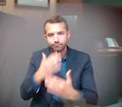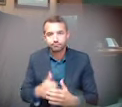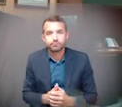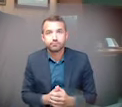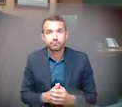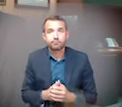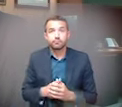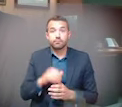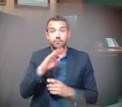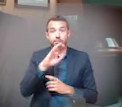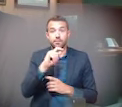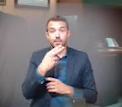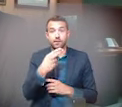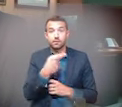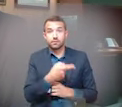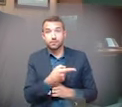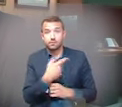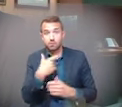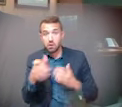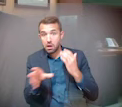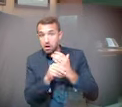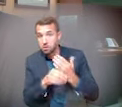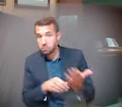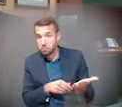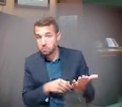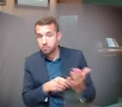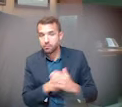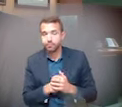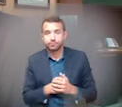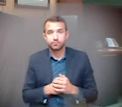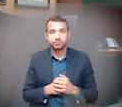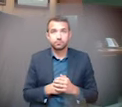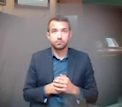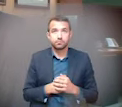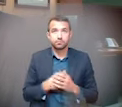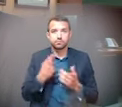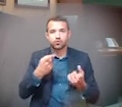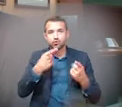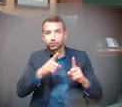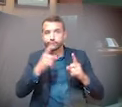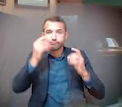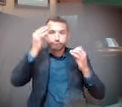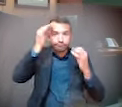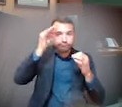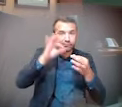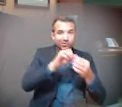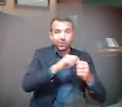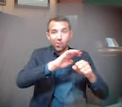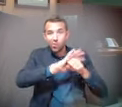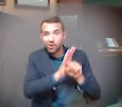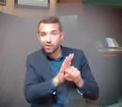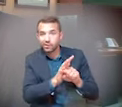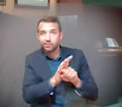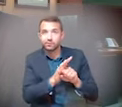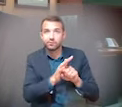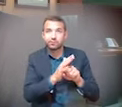Is there anything... Just as you think about this sort of COVID intersectionality that